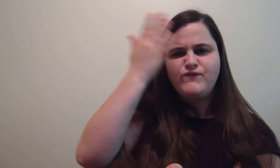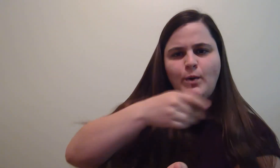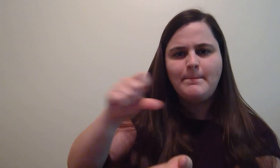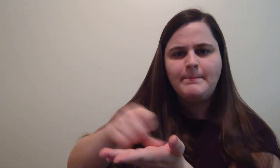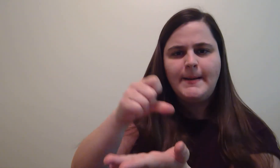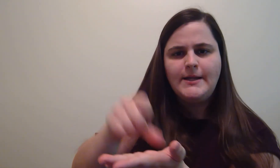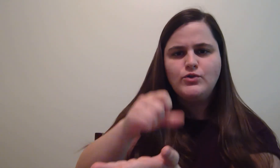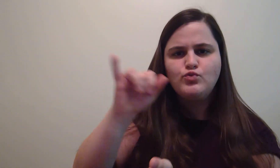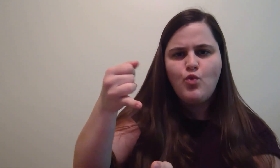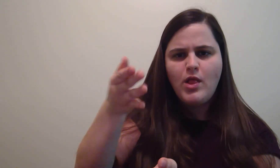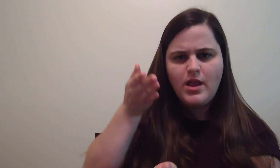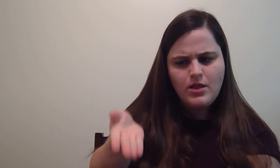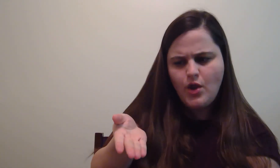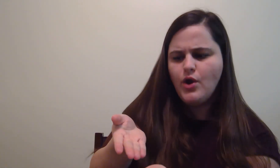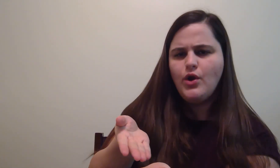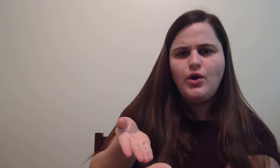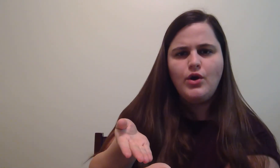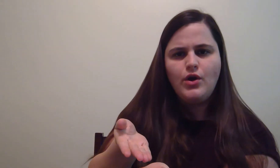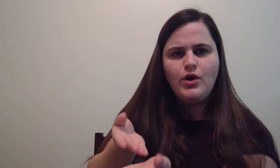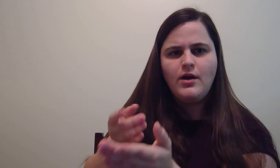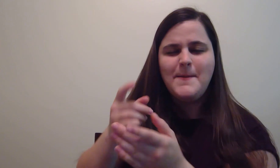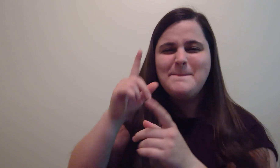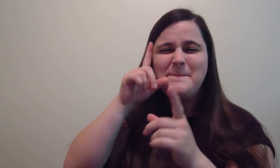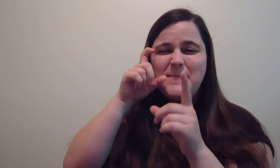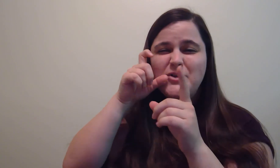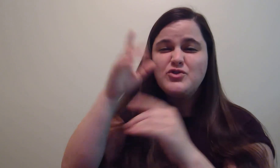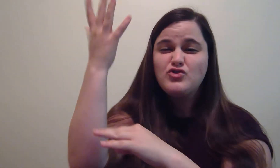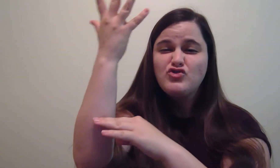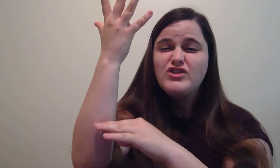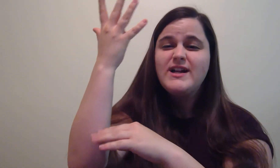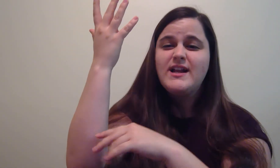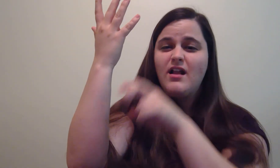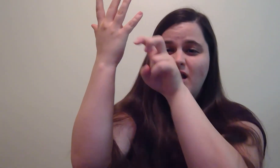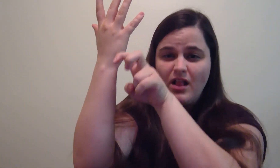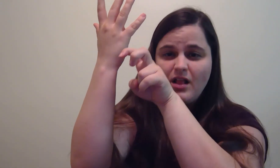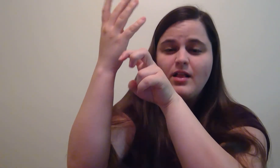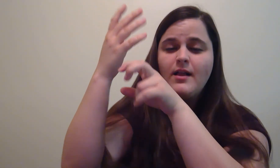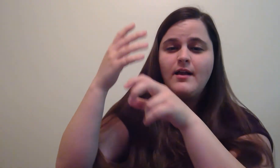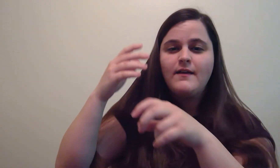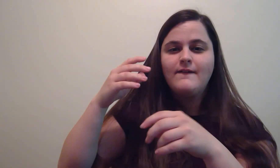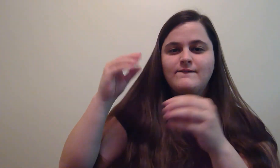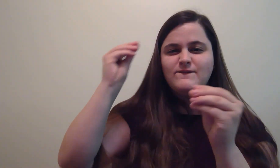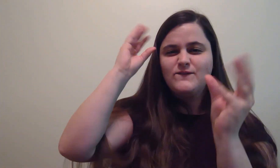had made the front page of the Mayfield Times. There was a huge picture of her in the tree surrounded